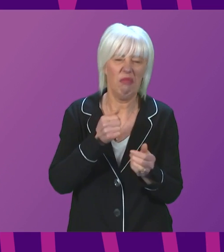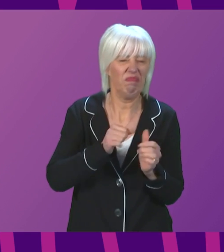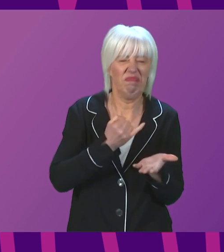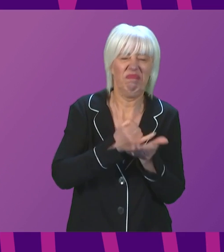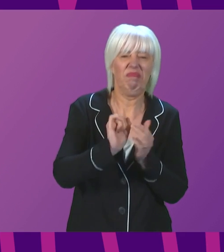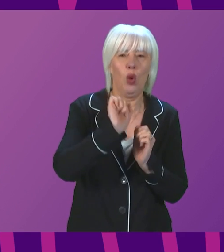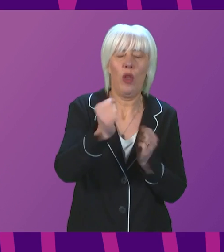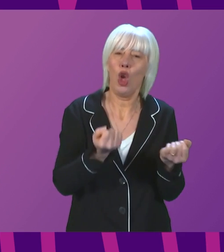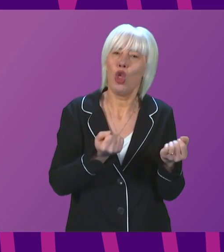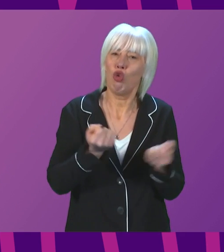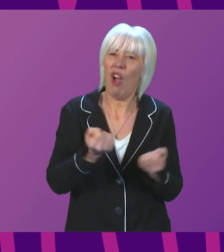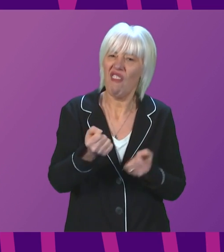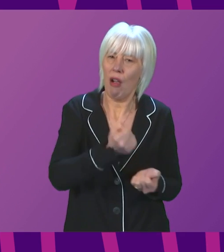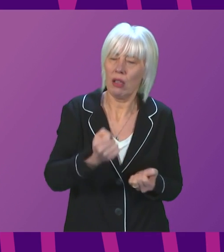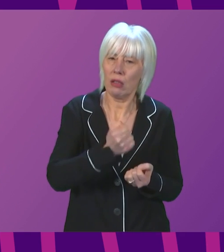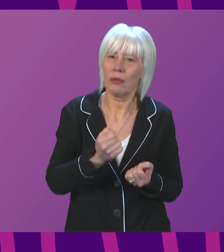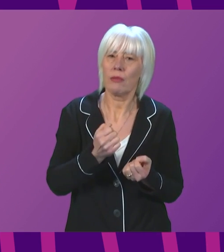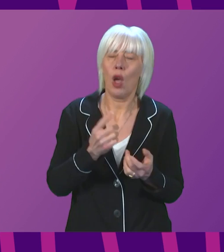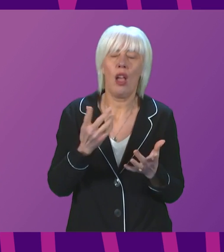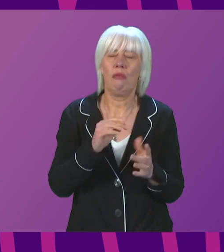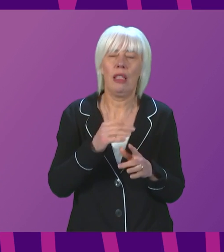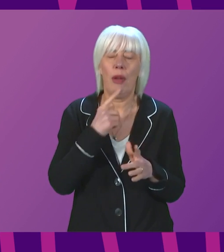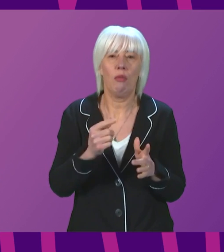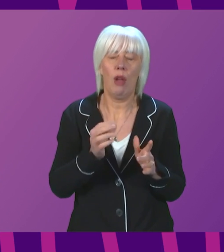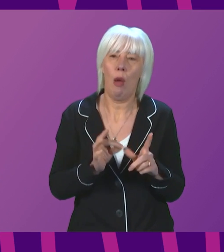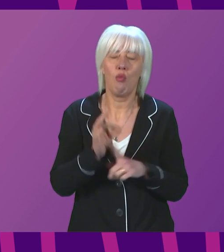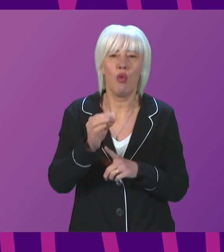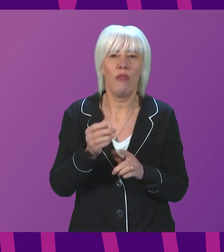She has abandoned plans to improve roads, and now she is putting in the workplace parking